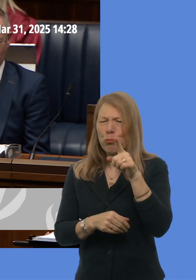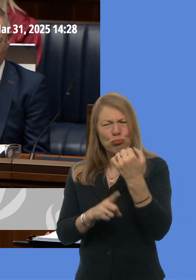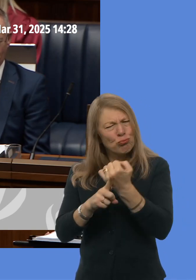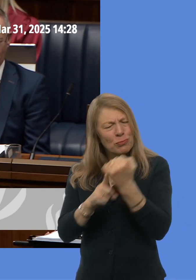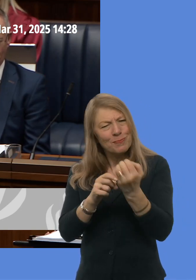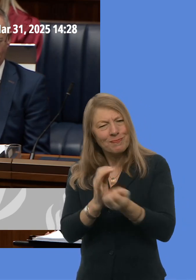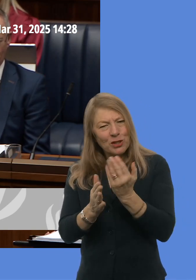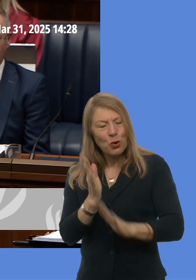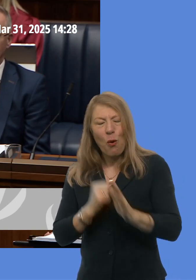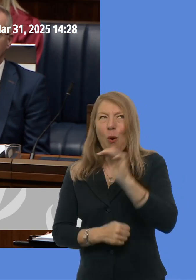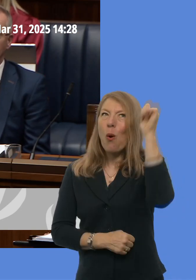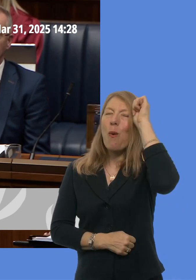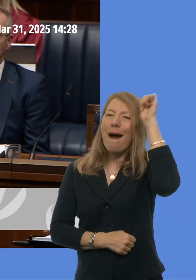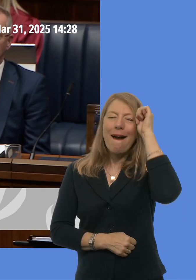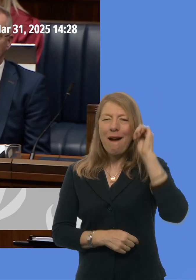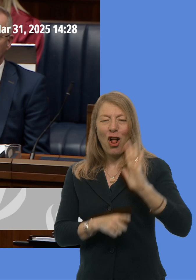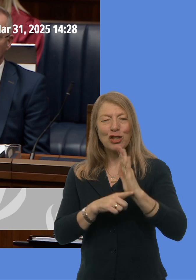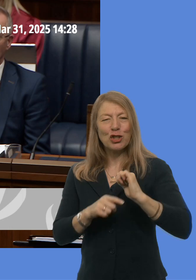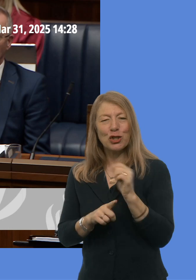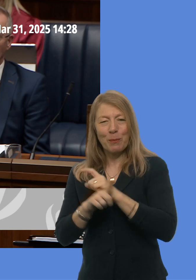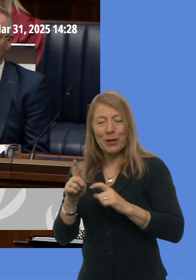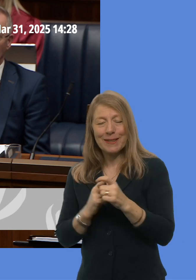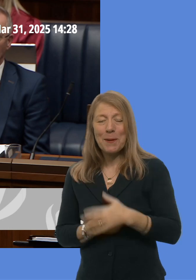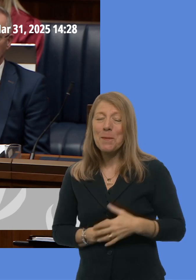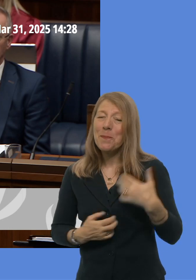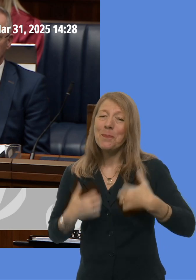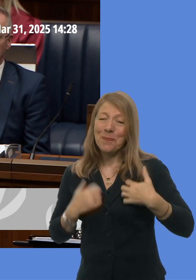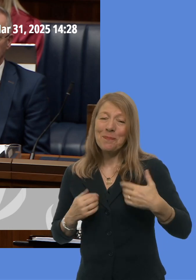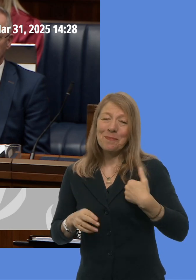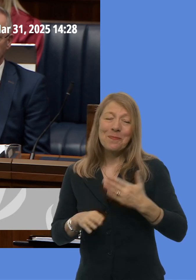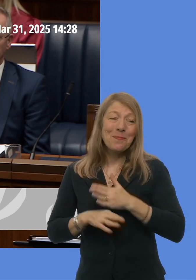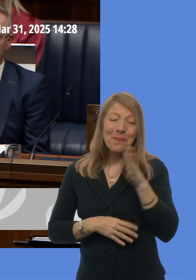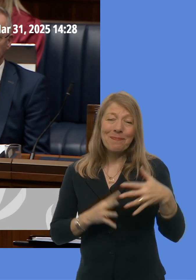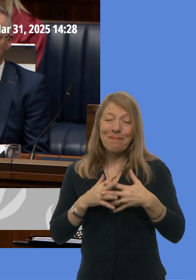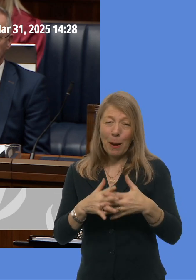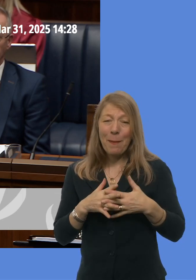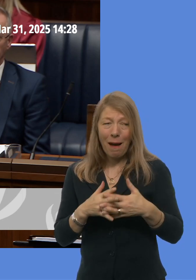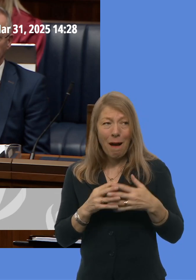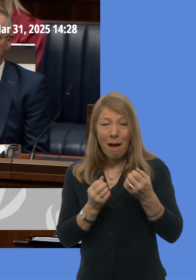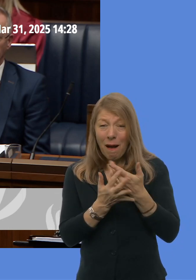I think it was notable when I was in the US how many around the current administration and across so many of the engagements